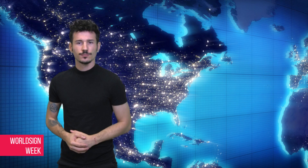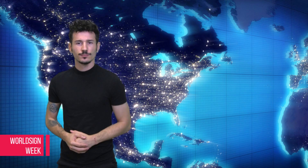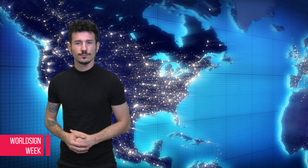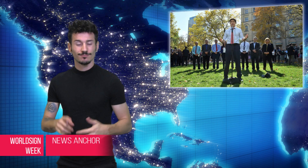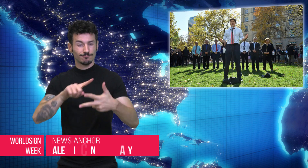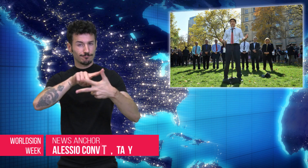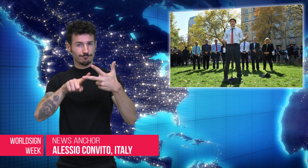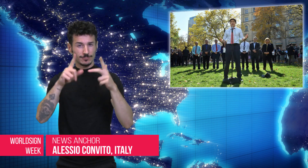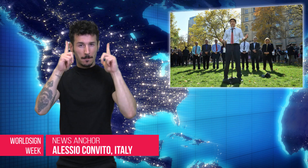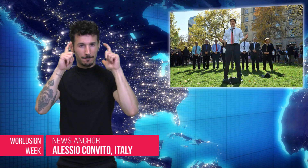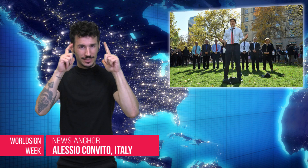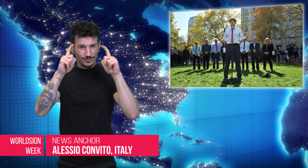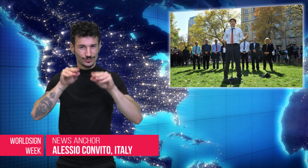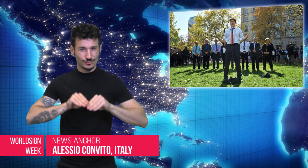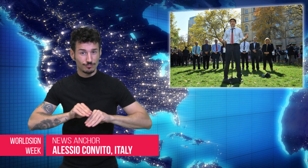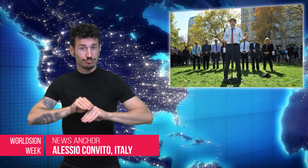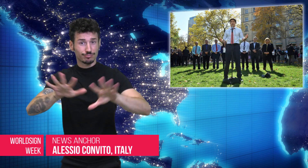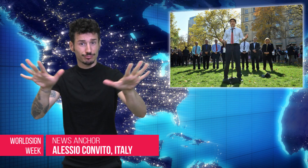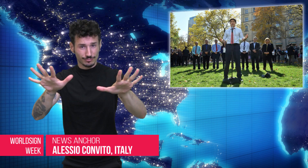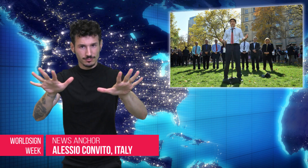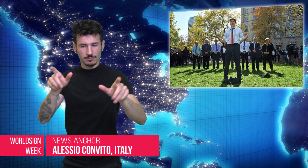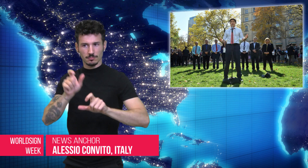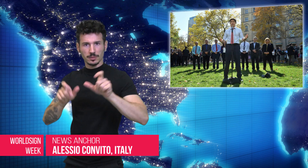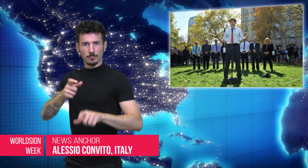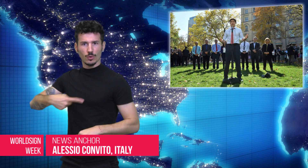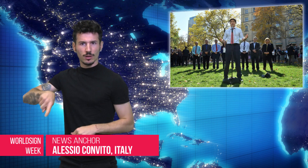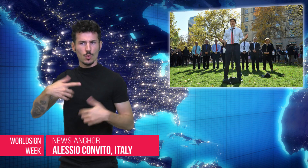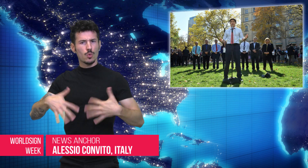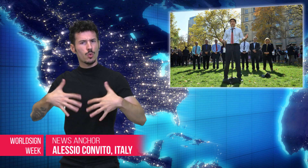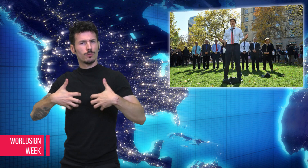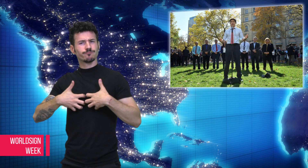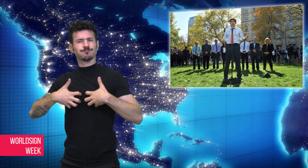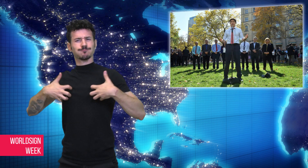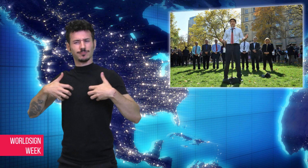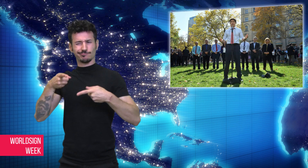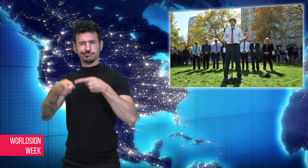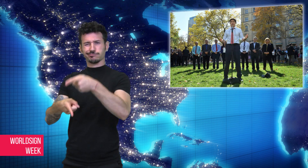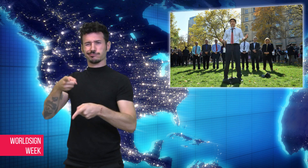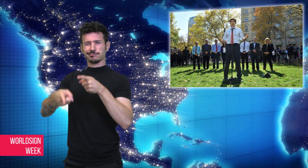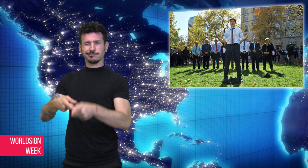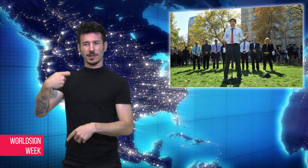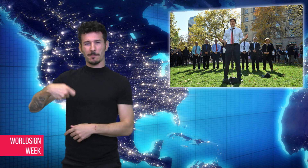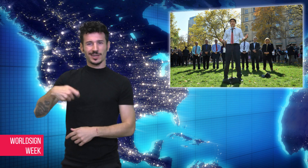These photos brought a public backlash against